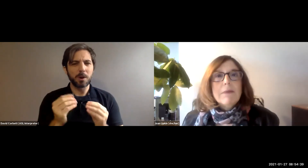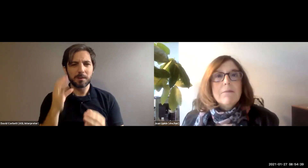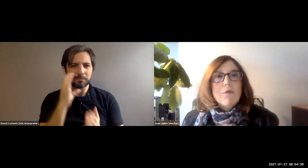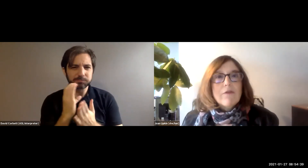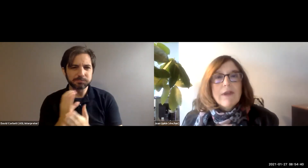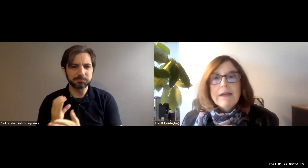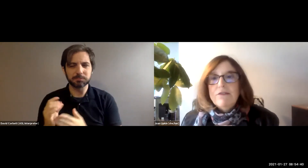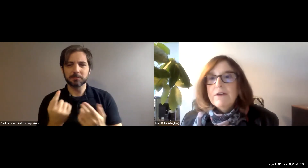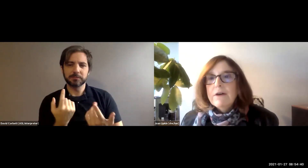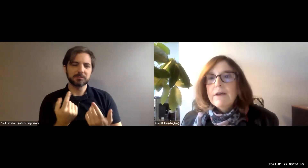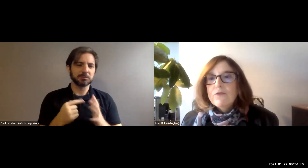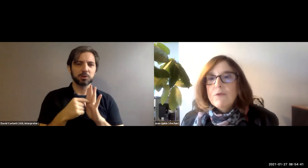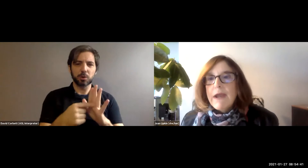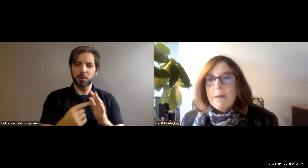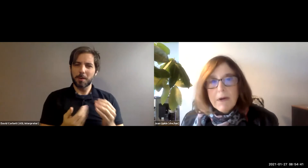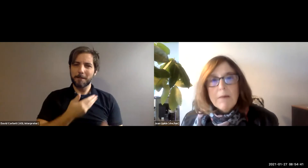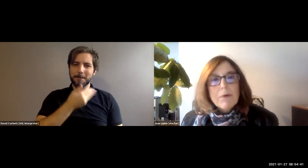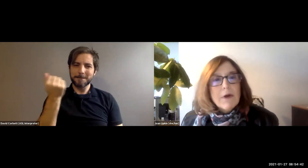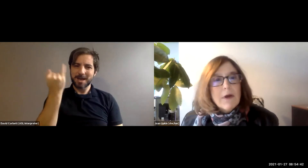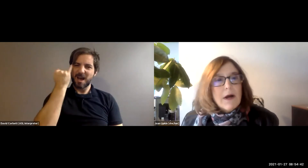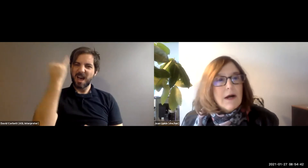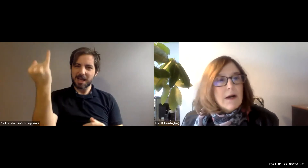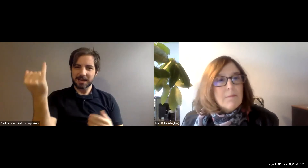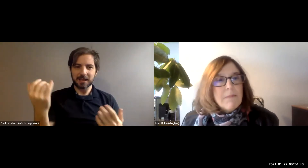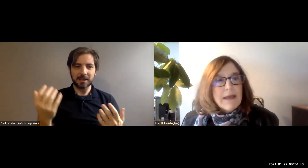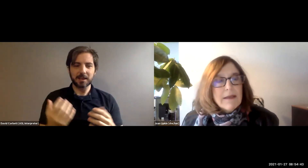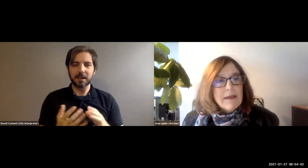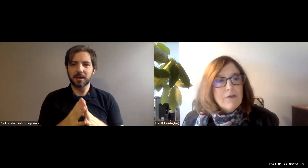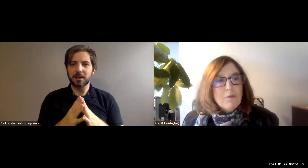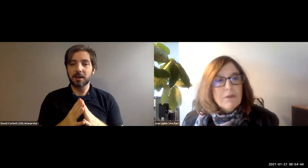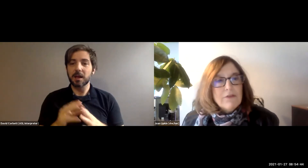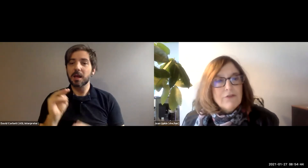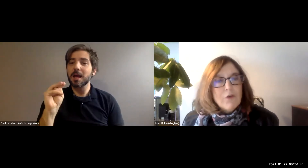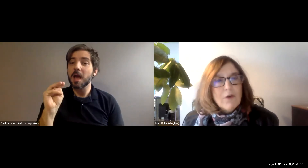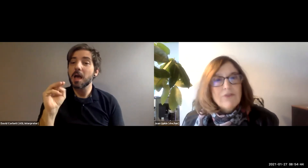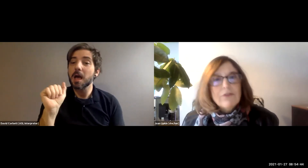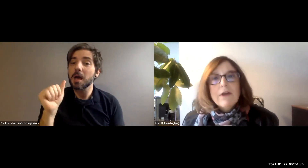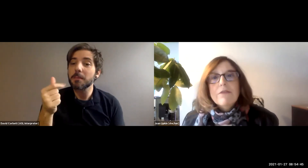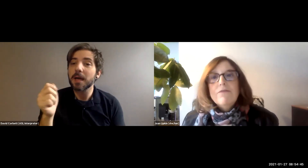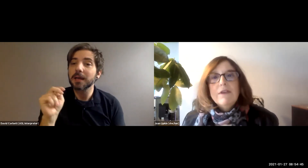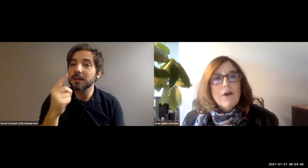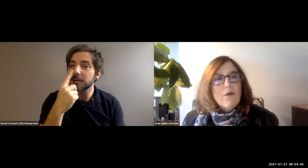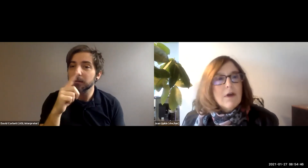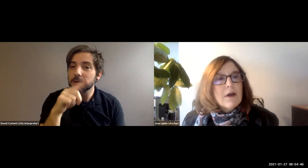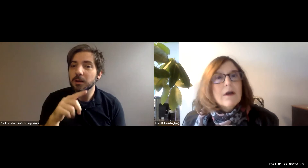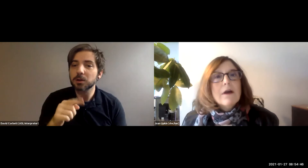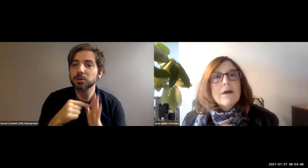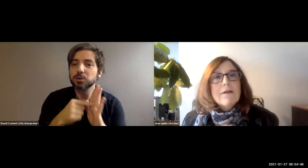little bit more of an idea as we wrap up. Magan can you please show us the video.